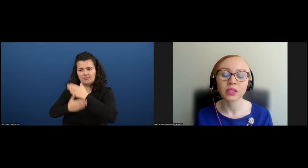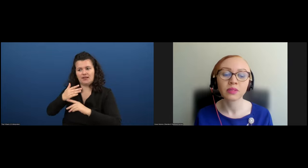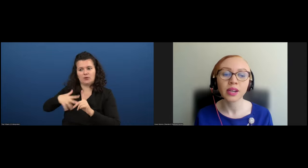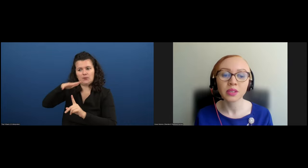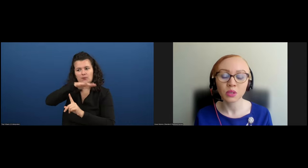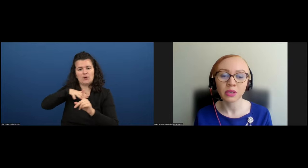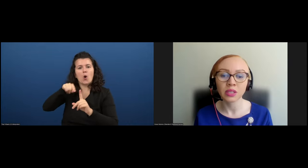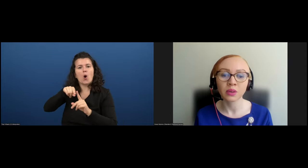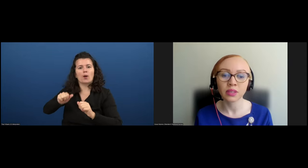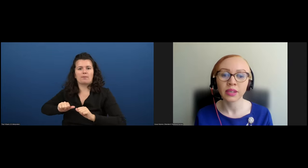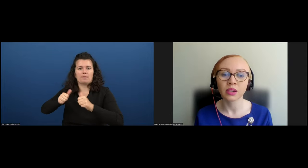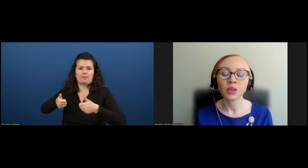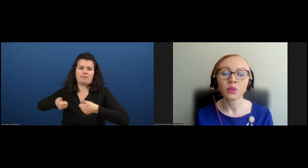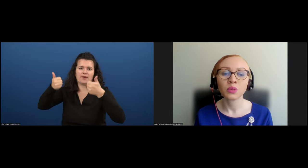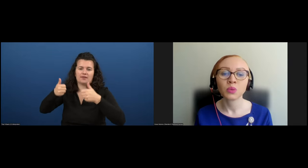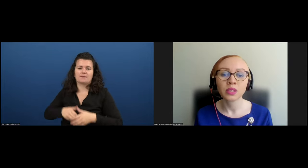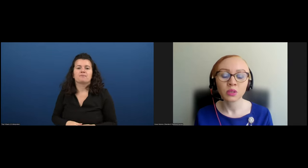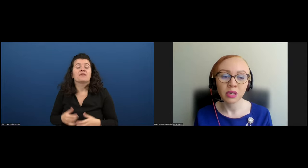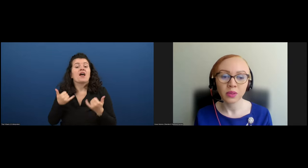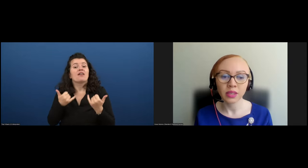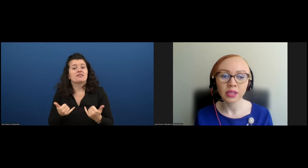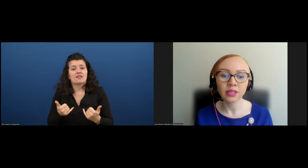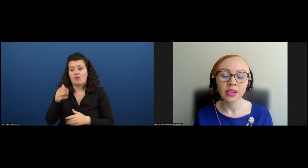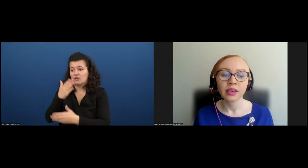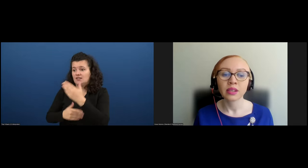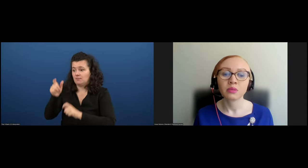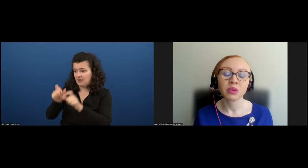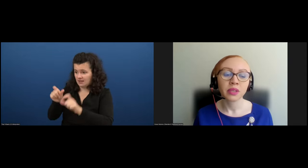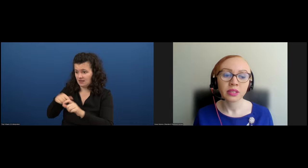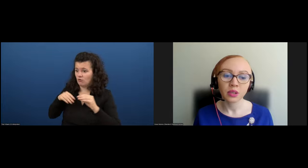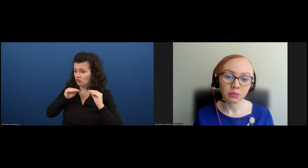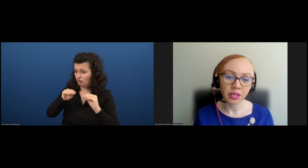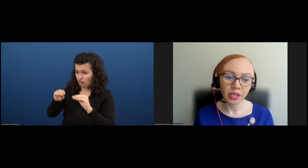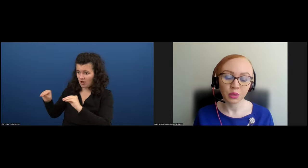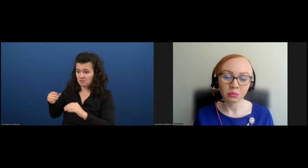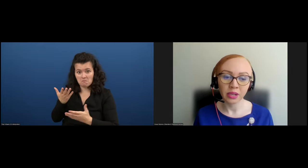with the when customers out there who wants to bank with us, and maybe these are communication